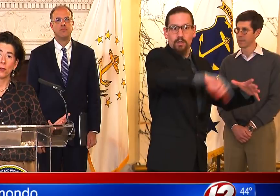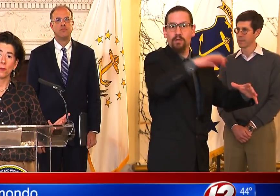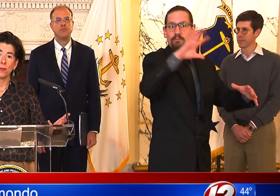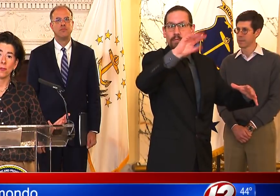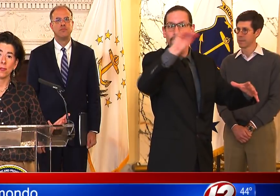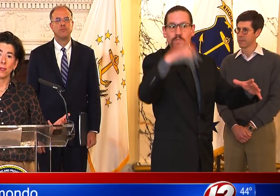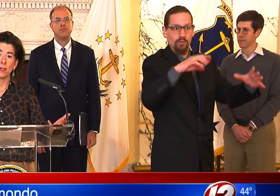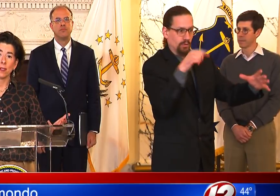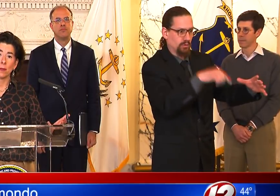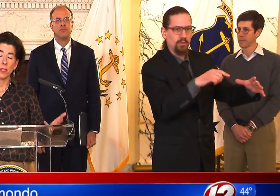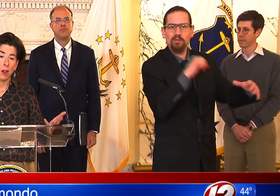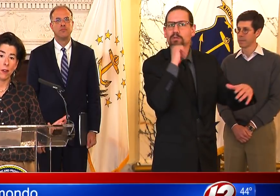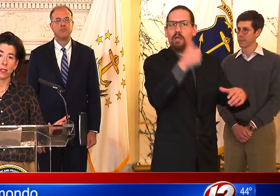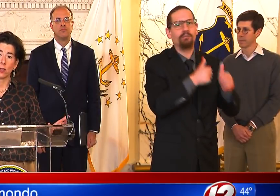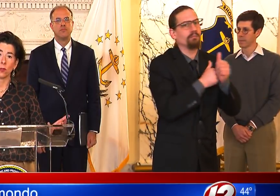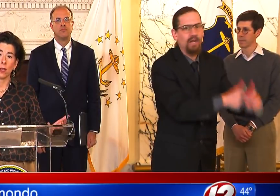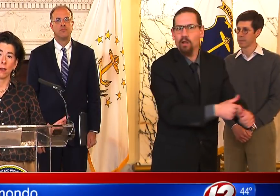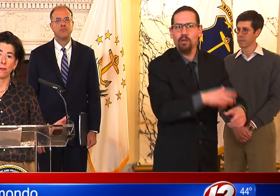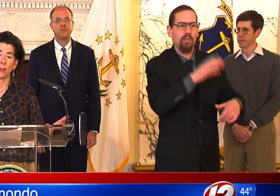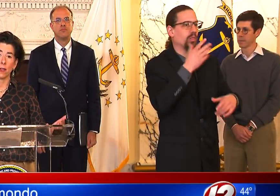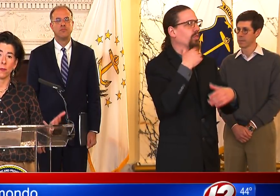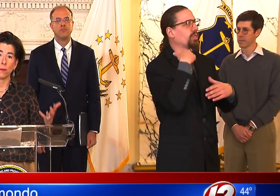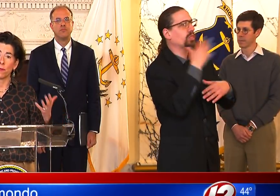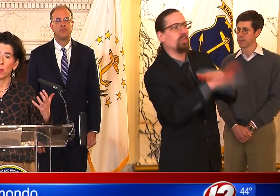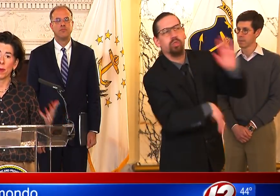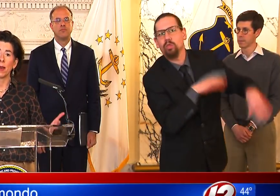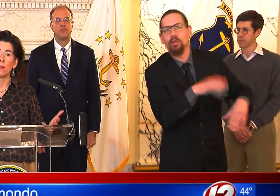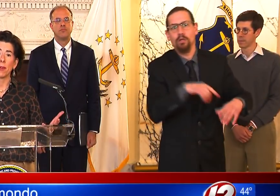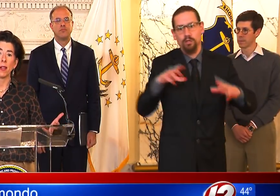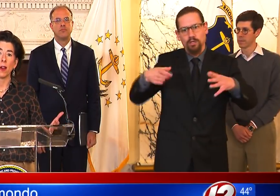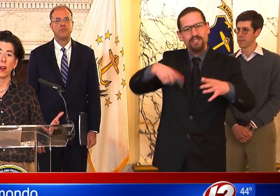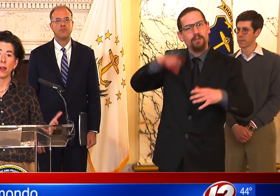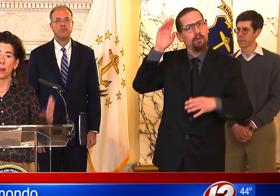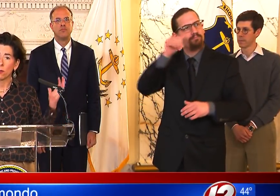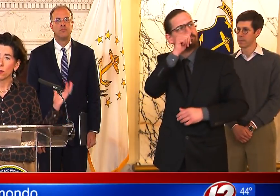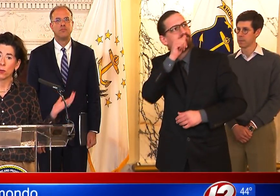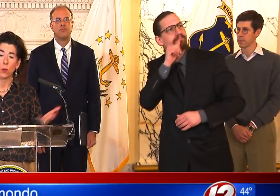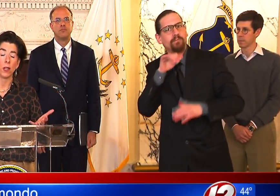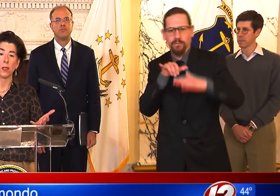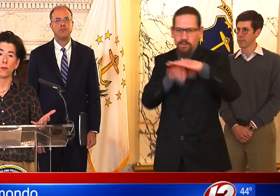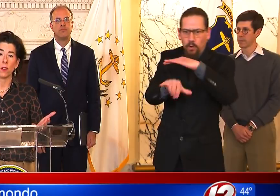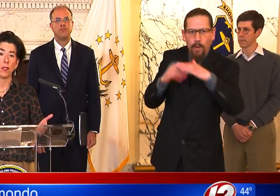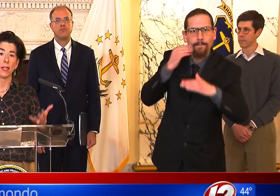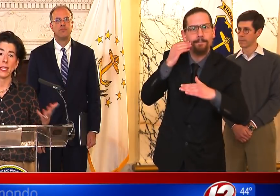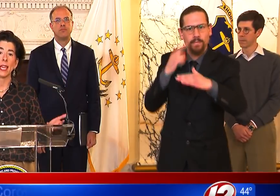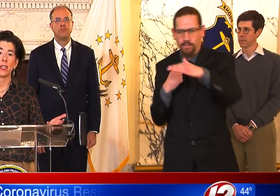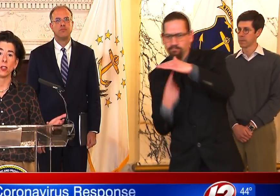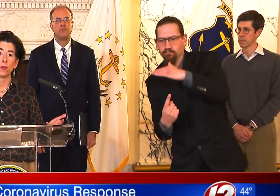TO THE MAJORITY OF YOU WHO HAVE BEEN GOING STIR CRAZY AND DOING WHAT WE ARE ASKING, I AM SORRY